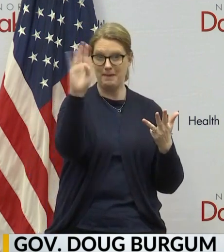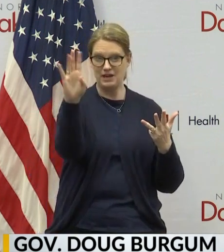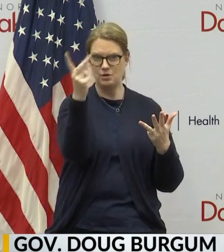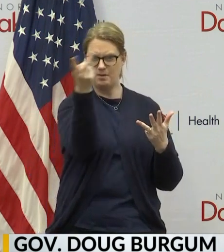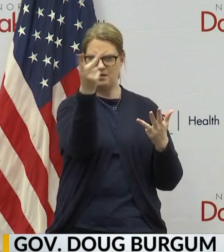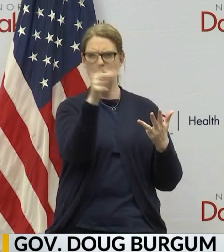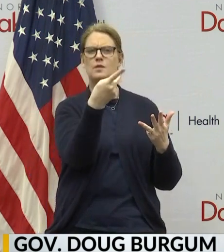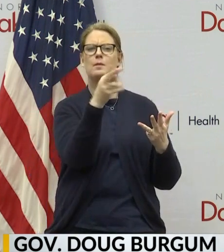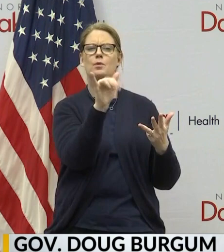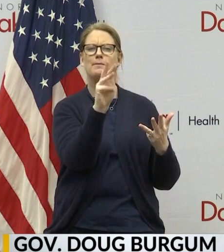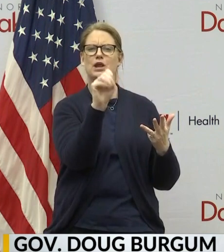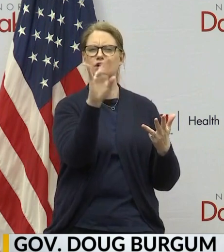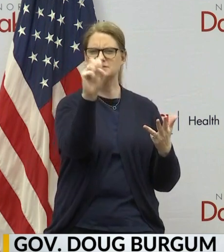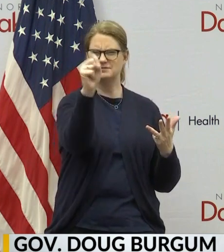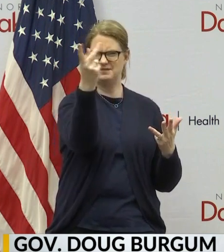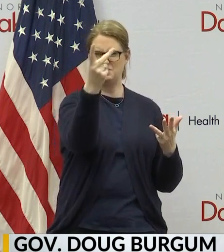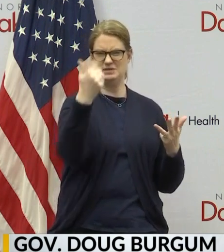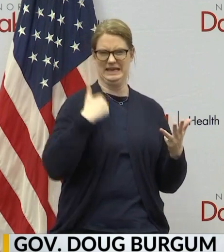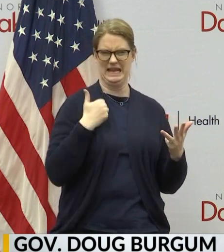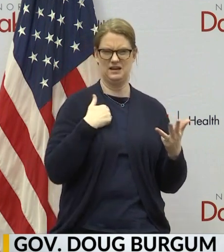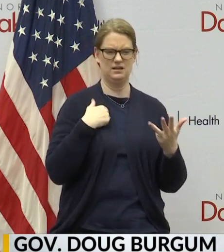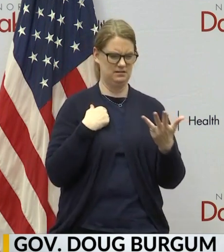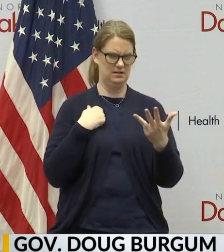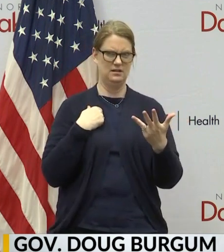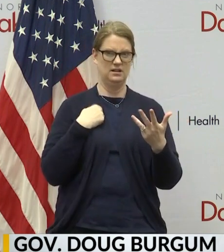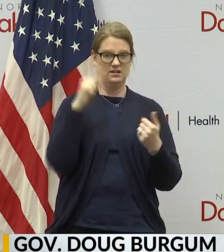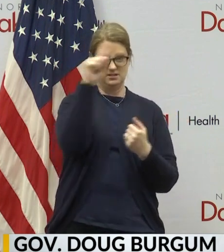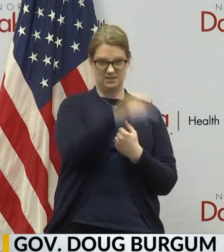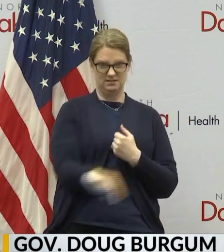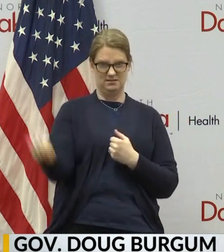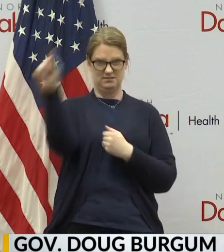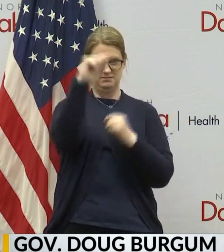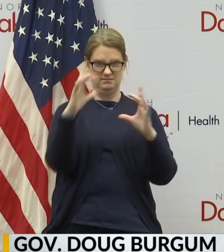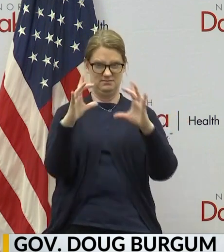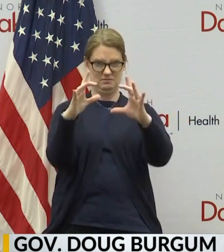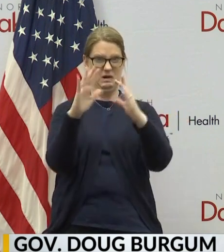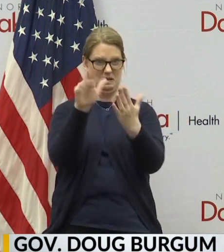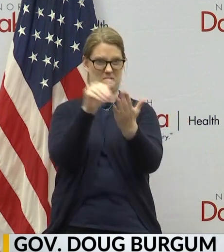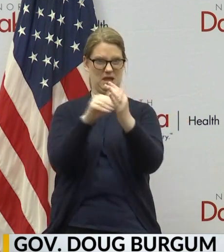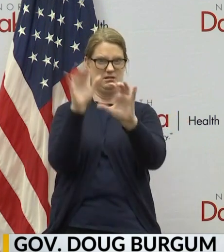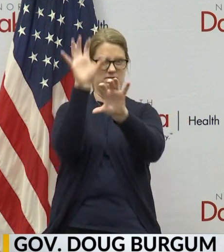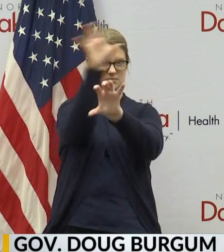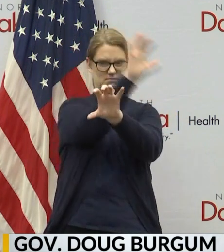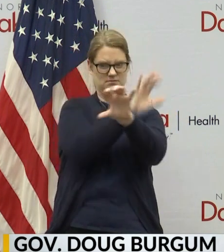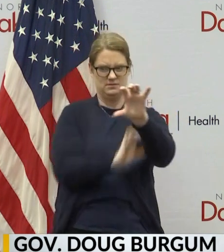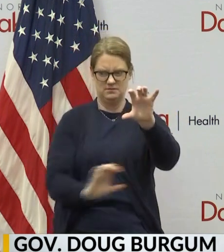BEEN IN DIRECT CONTACT WITH THE GOVERNORS OF SOUTH DAKOTA,